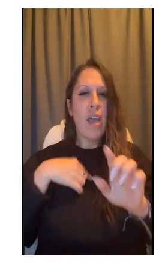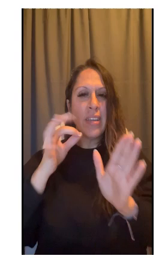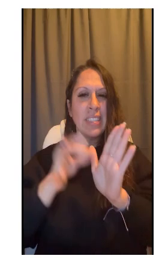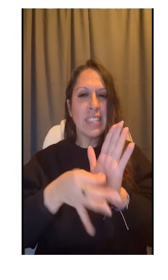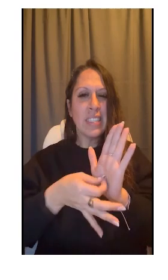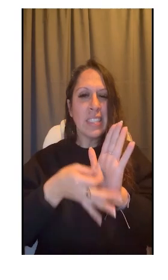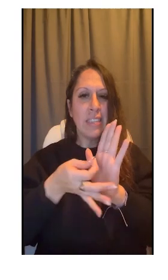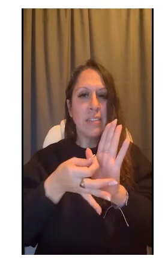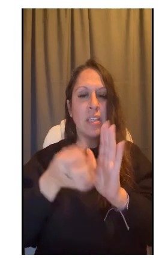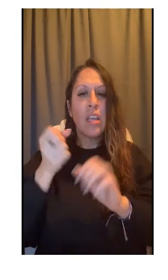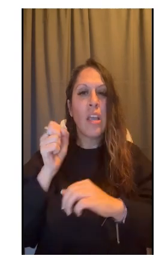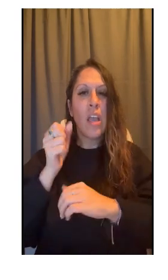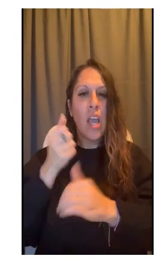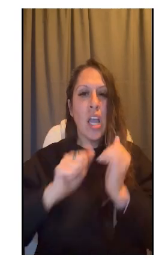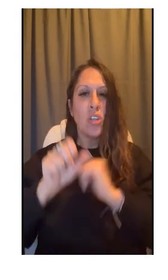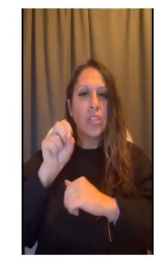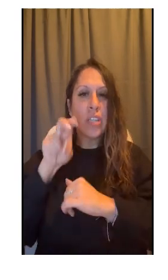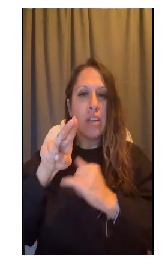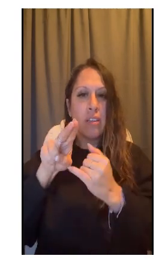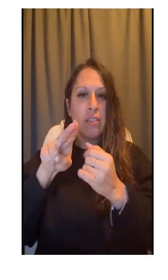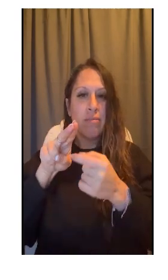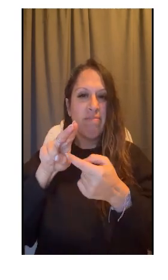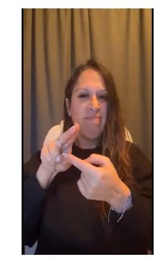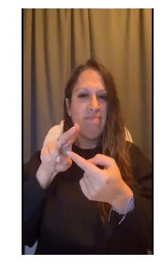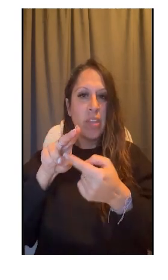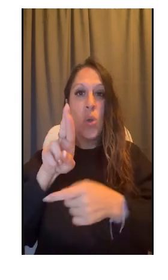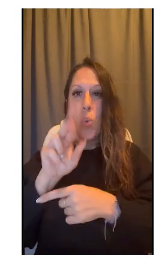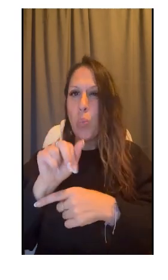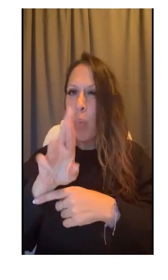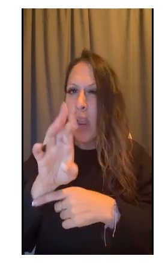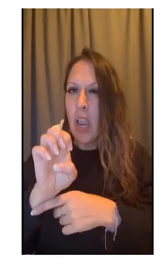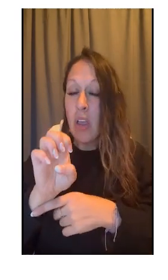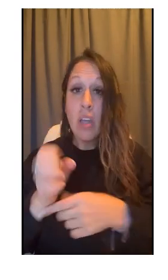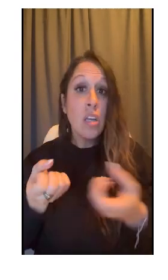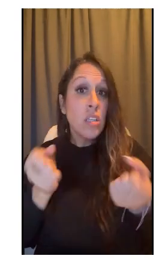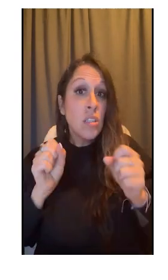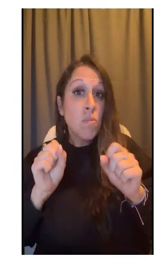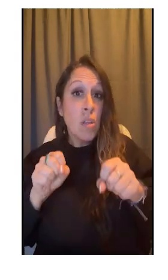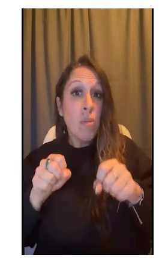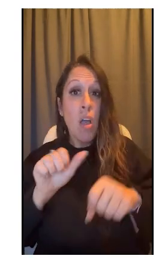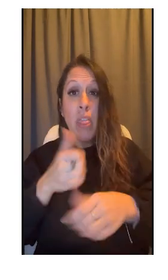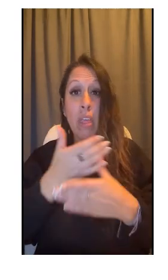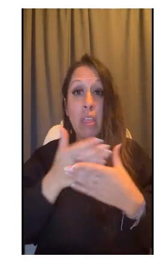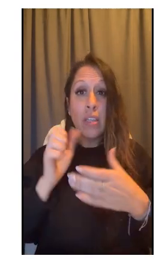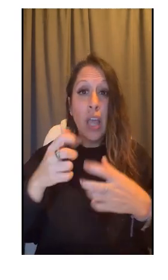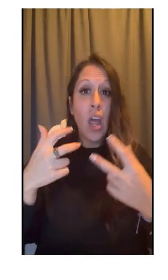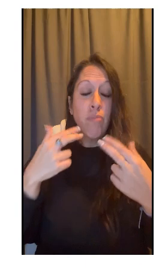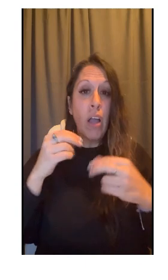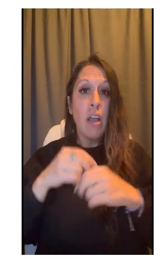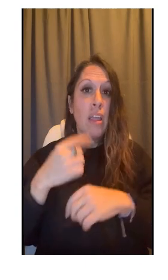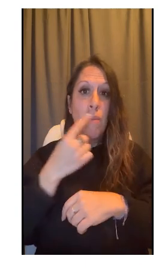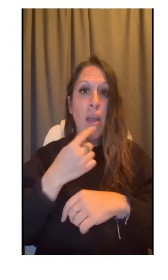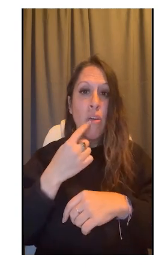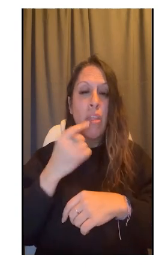to have a stitch placed under the tongue, and that is incredibly rare. It's also possible that other structures are clipped in the back of the mouth,